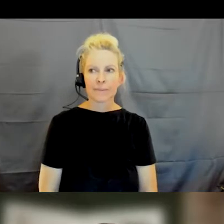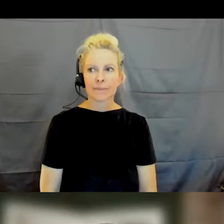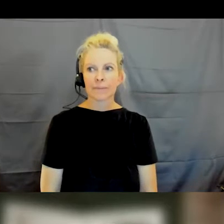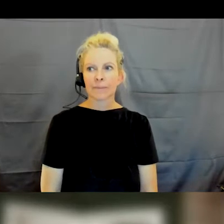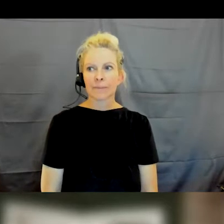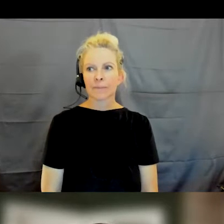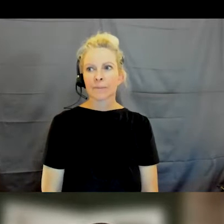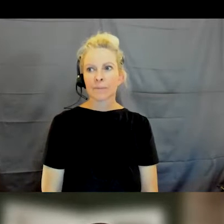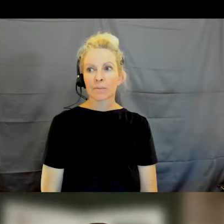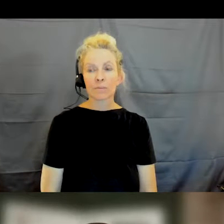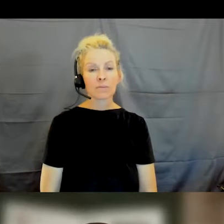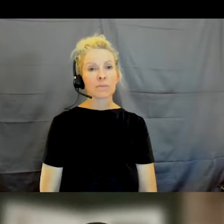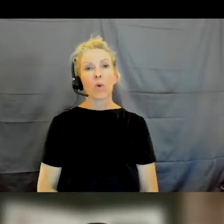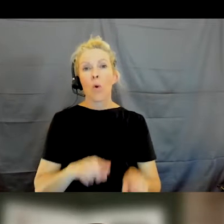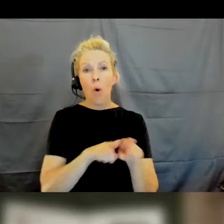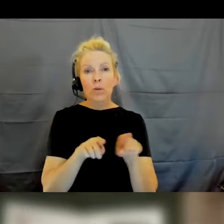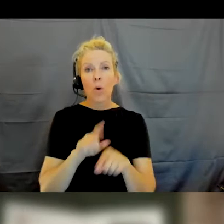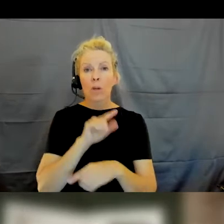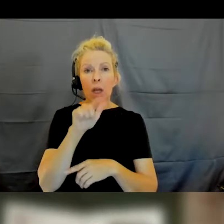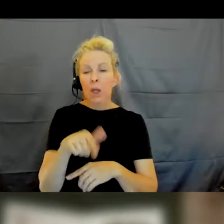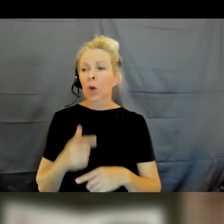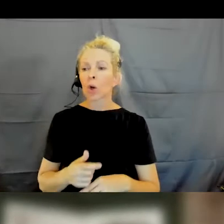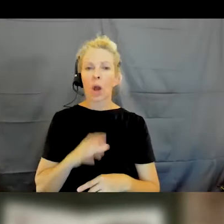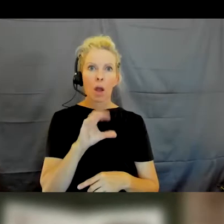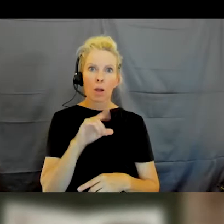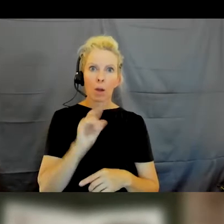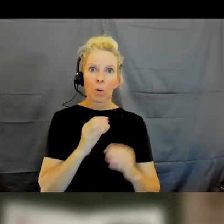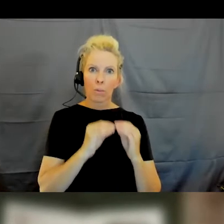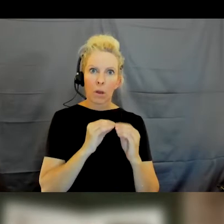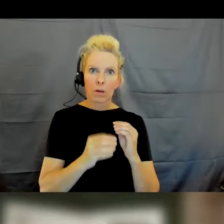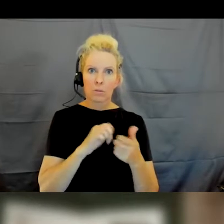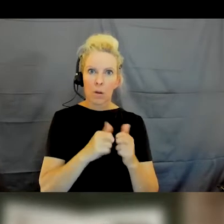cause code maintenance problems, really, in the future. You are making more work for yourself in